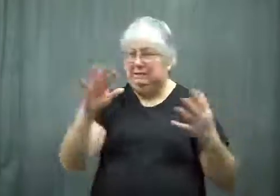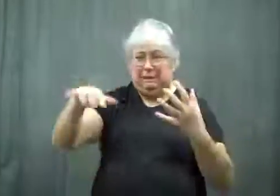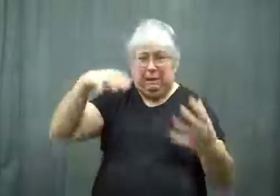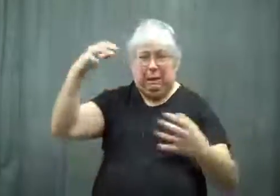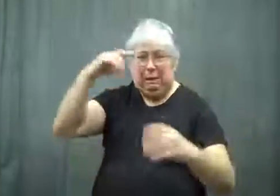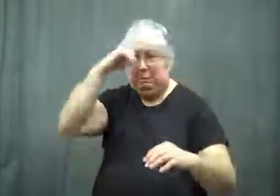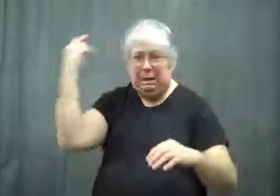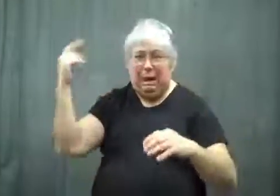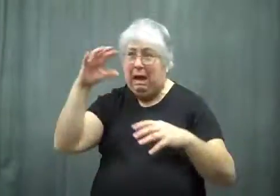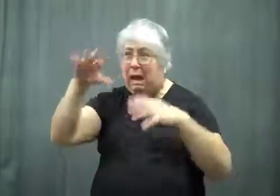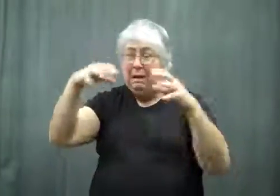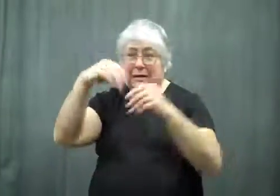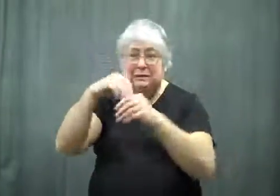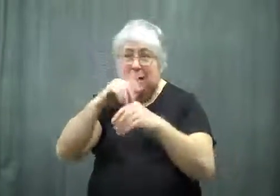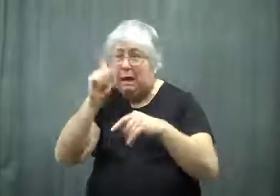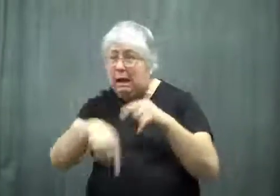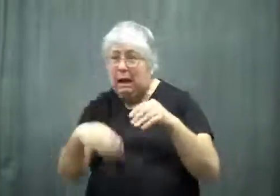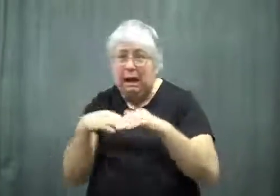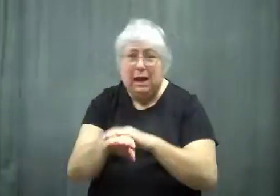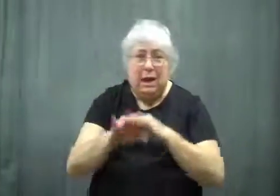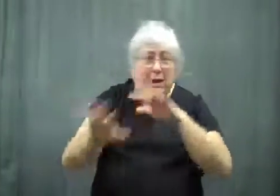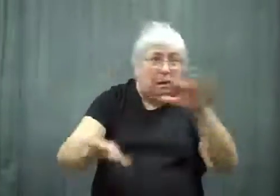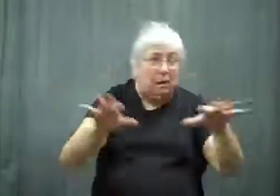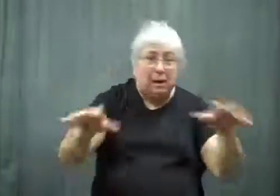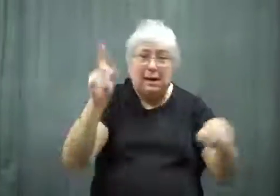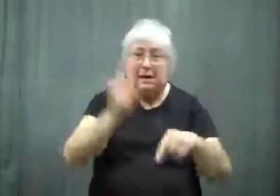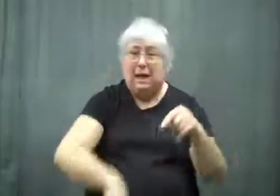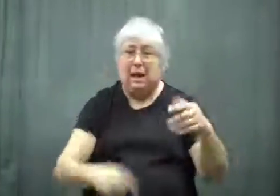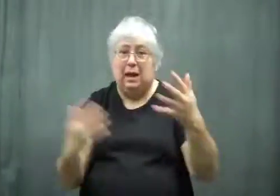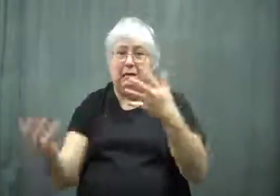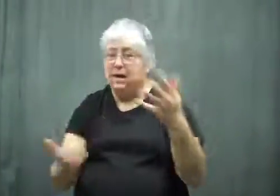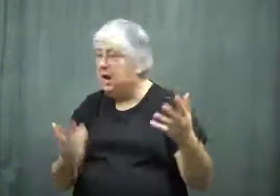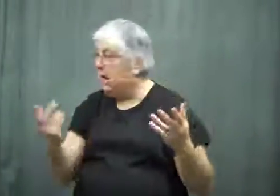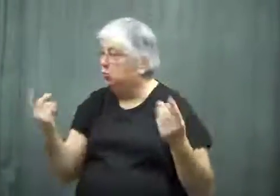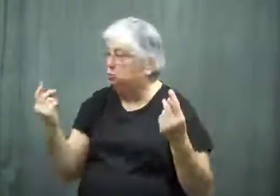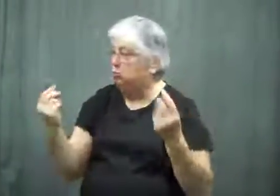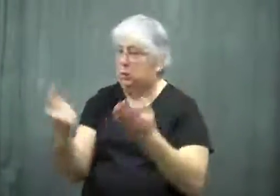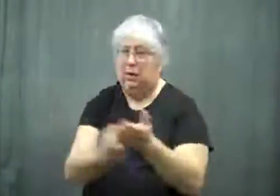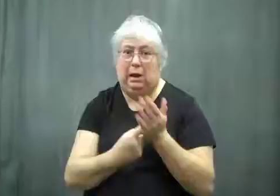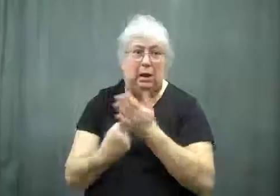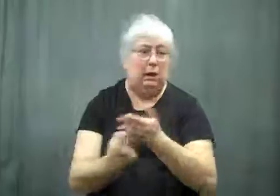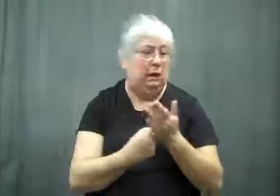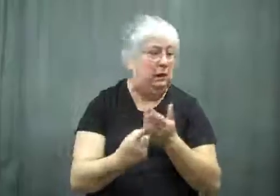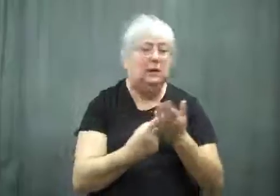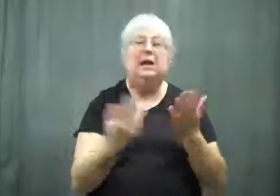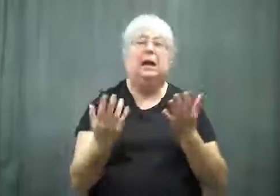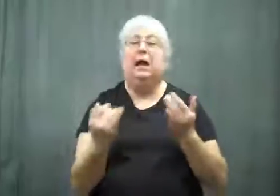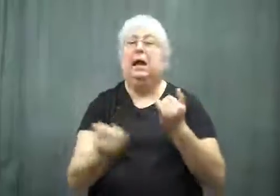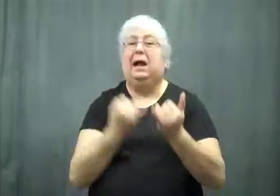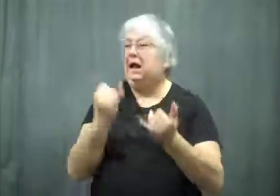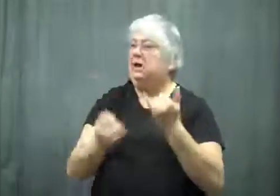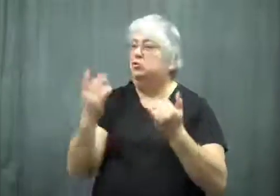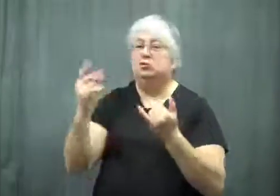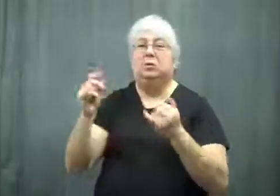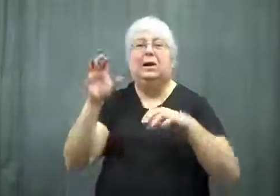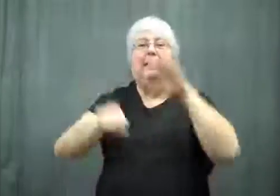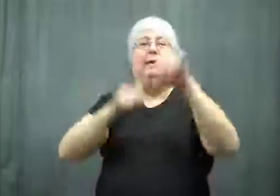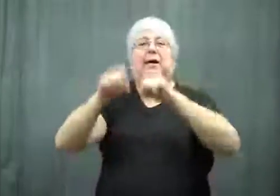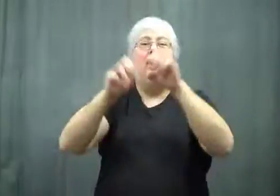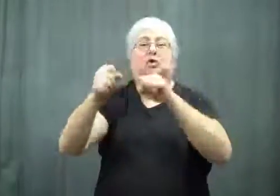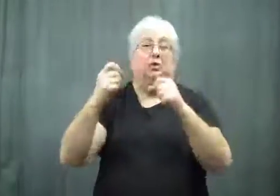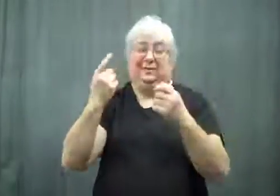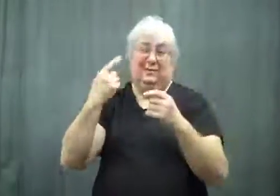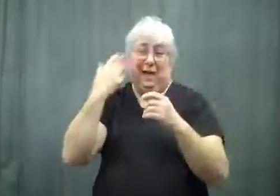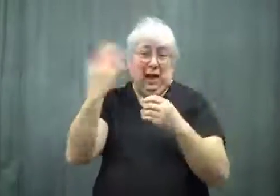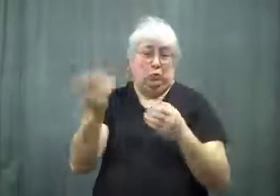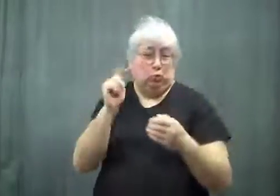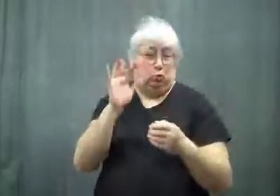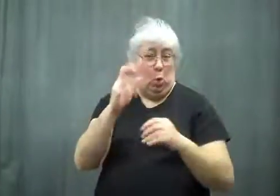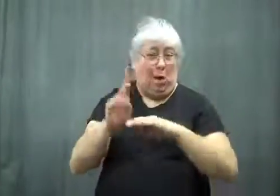The smoke was so heavy and black, they couldn't get in.